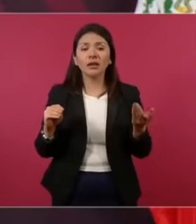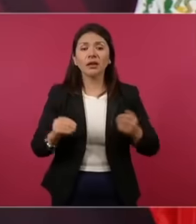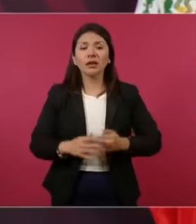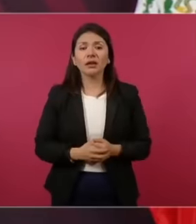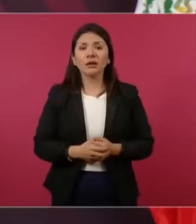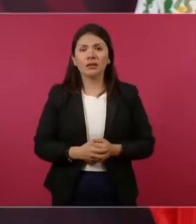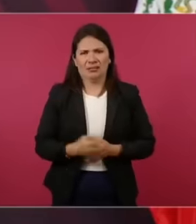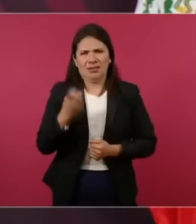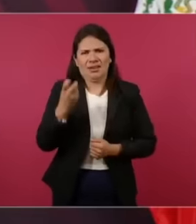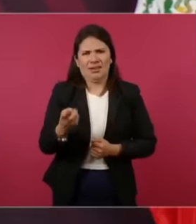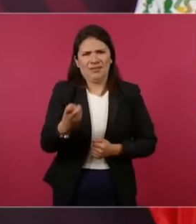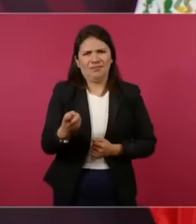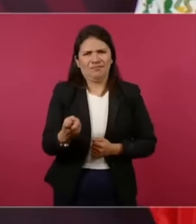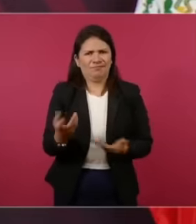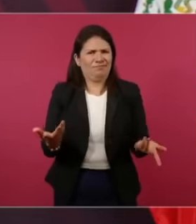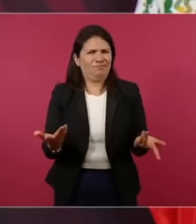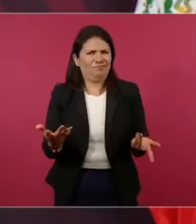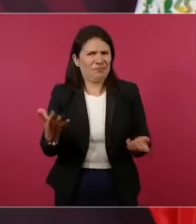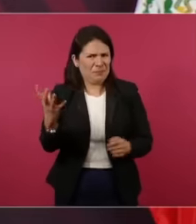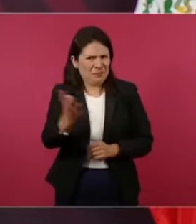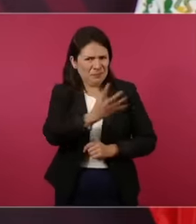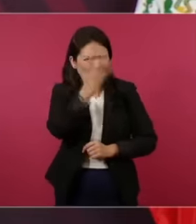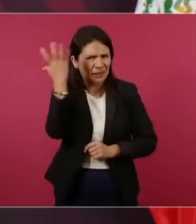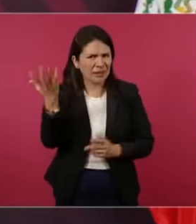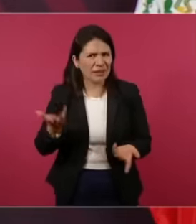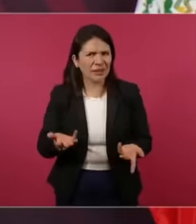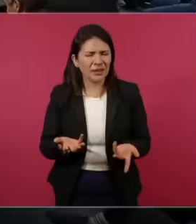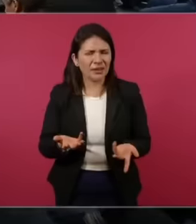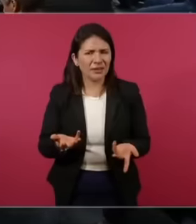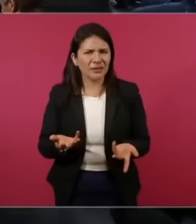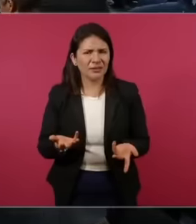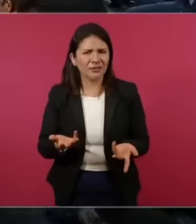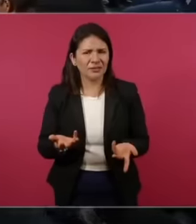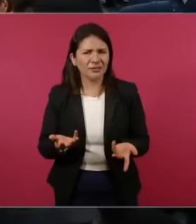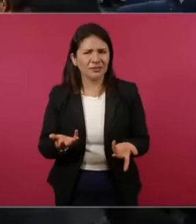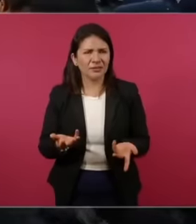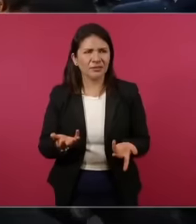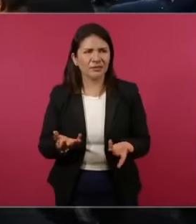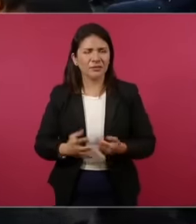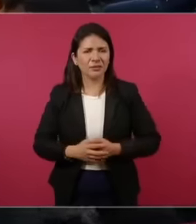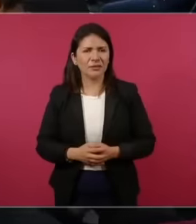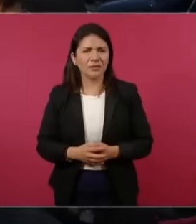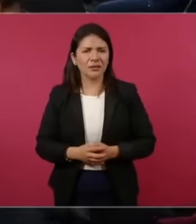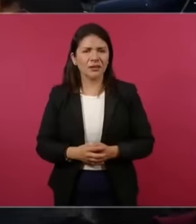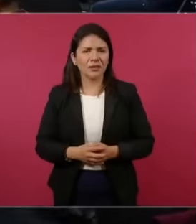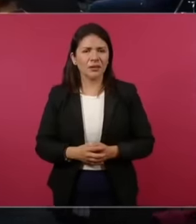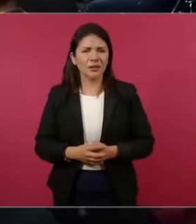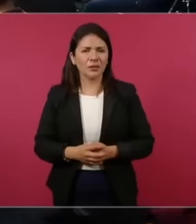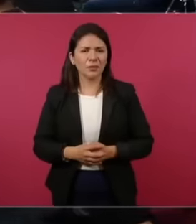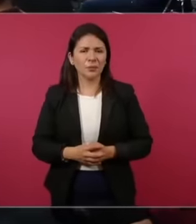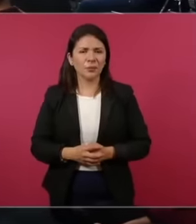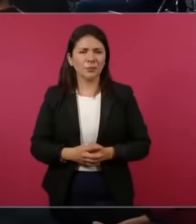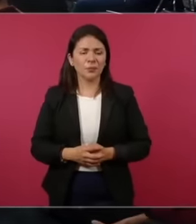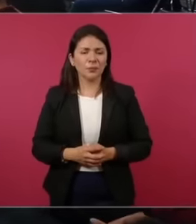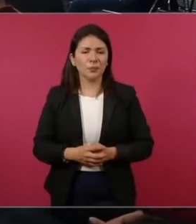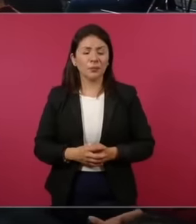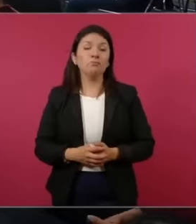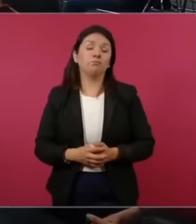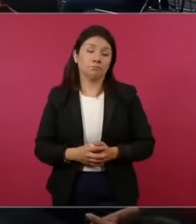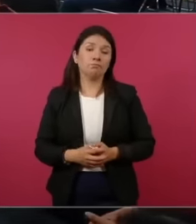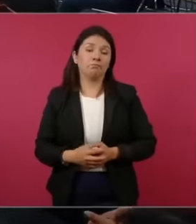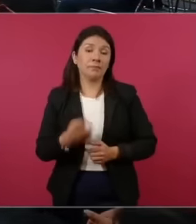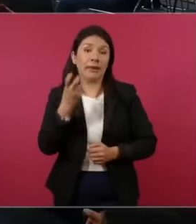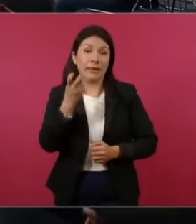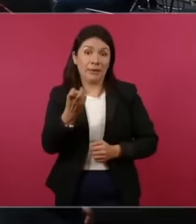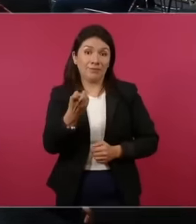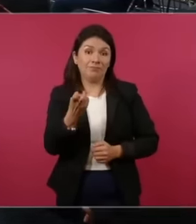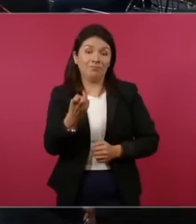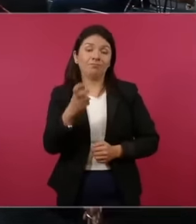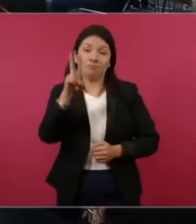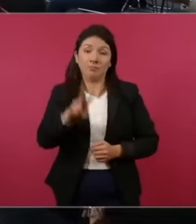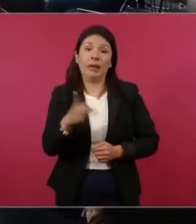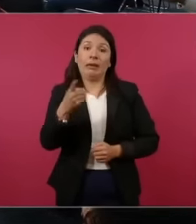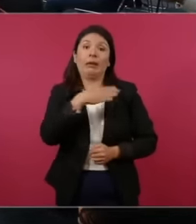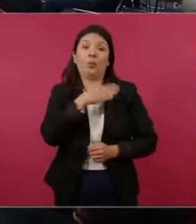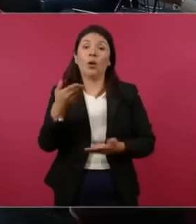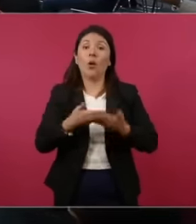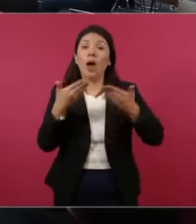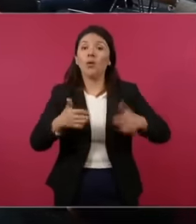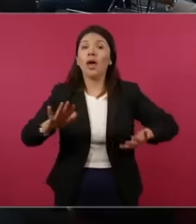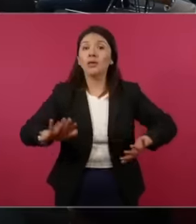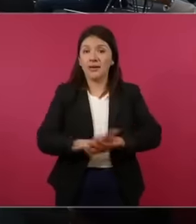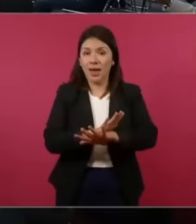a shame So it's good that all this is changing and the thing about quirino who